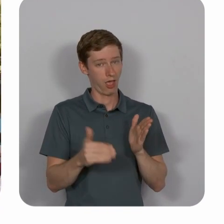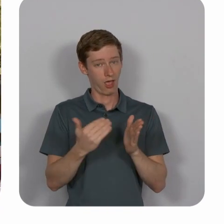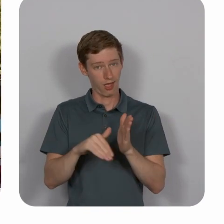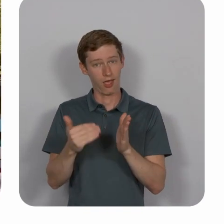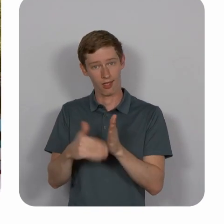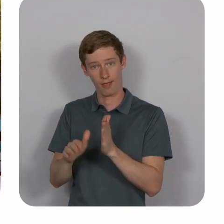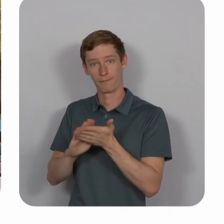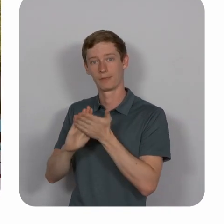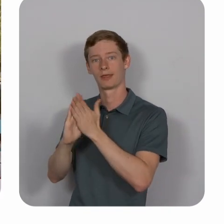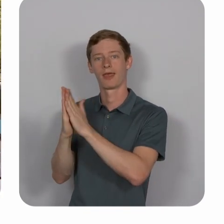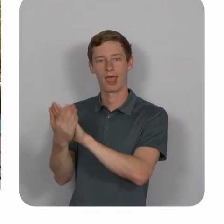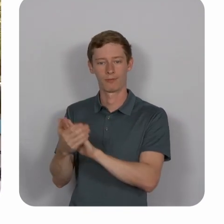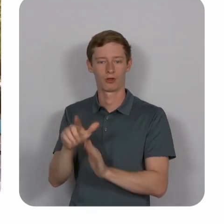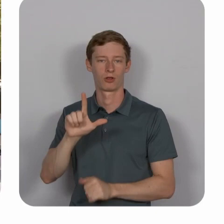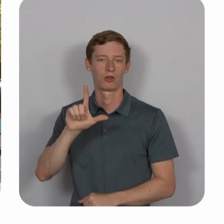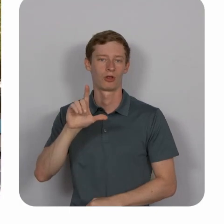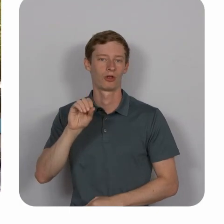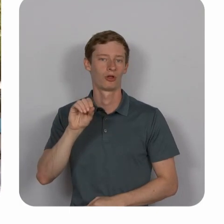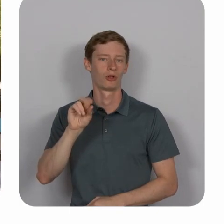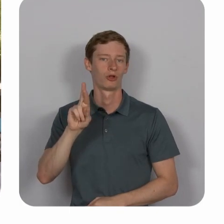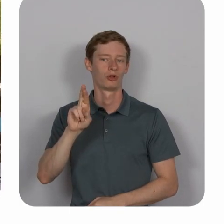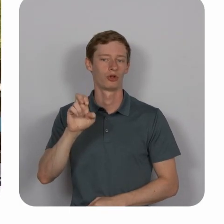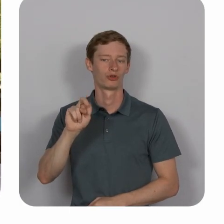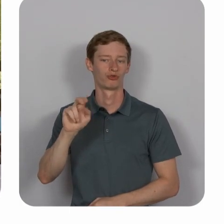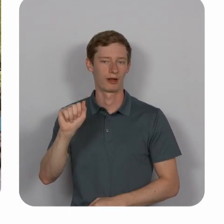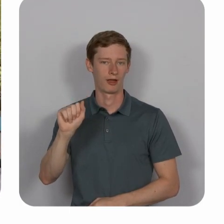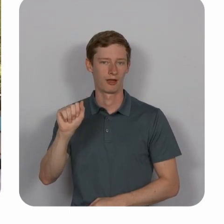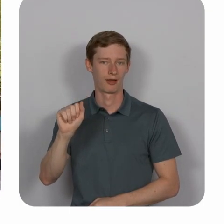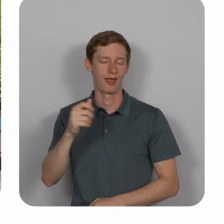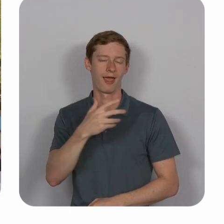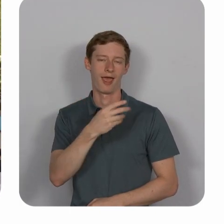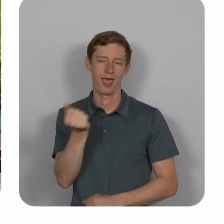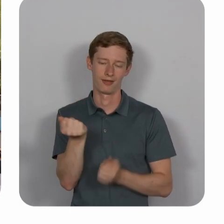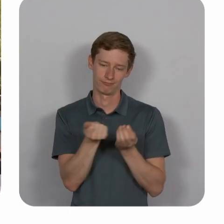and many other AIs that we have currently available on our platform